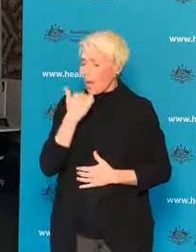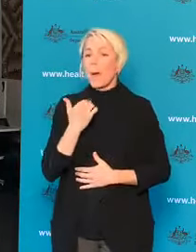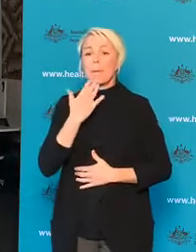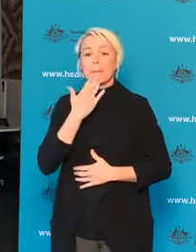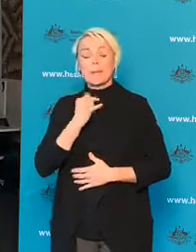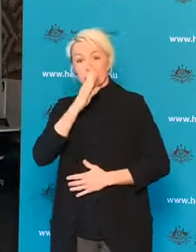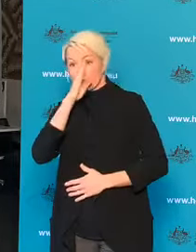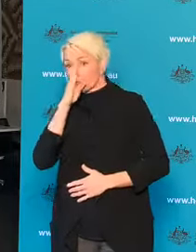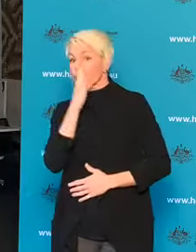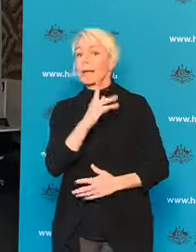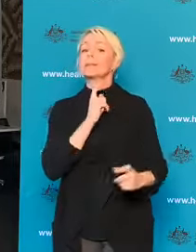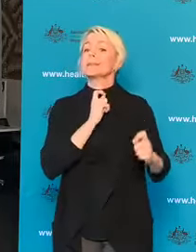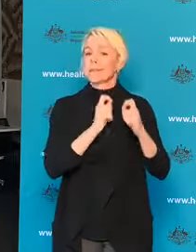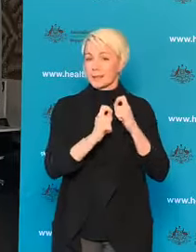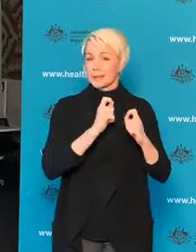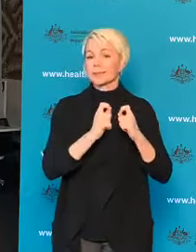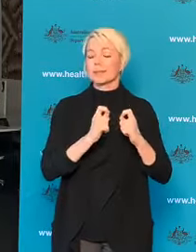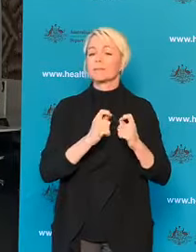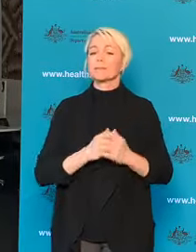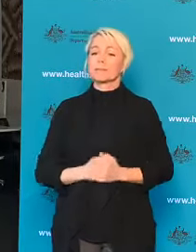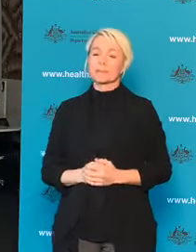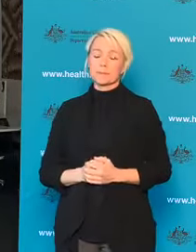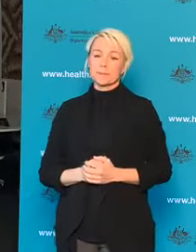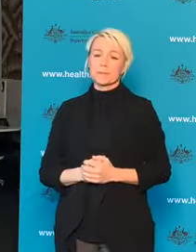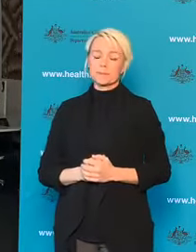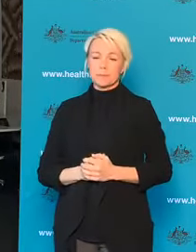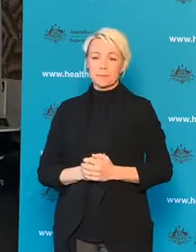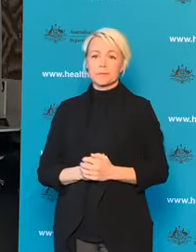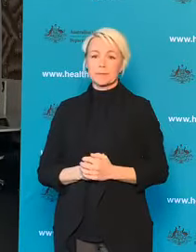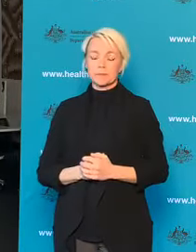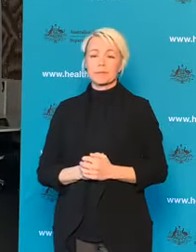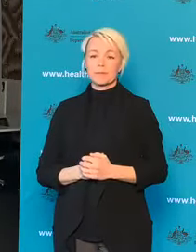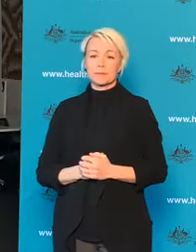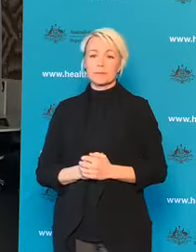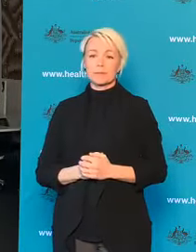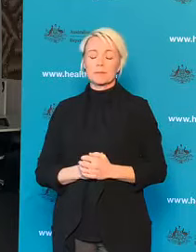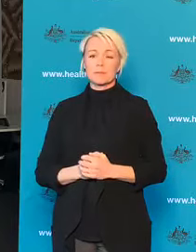wherever you are in the country. We have received further reports that